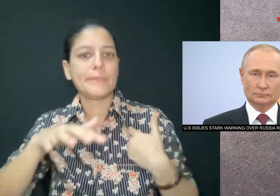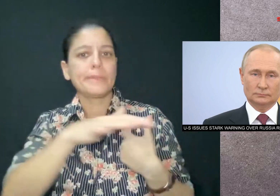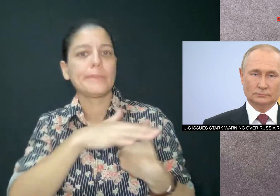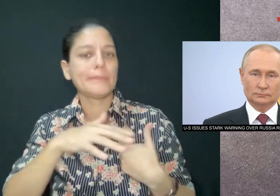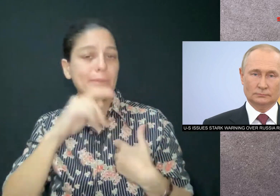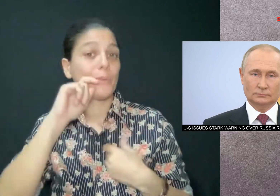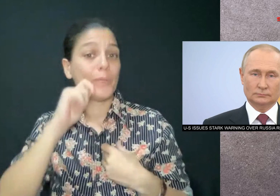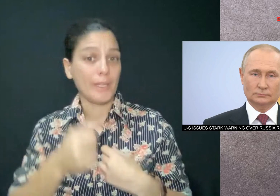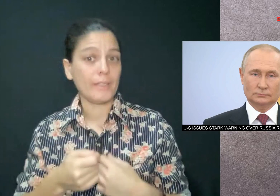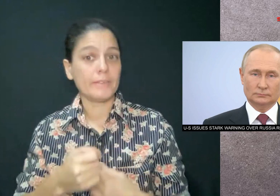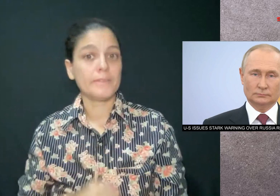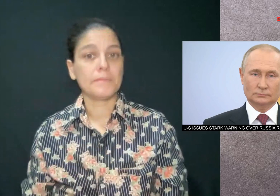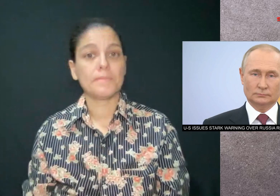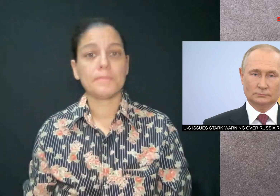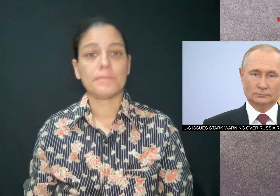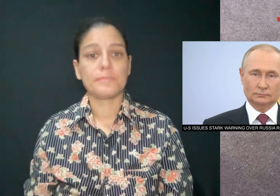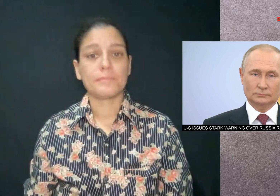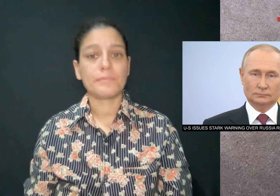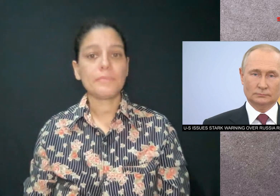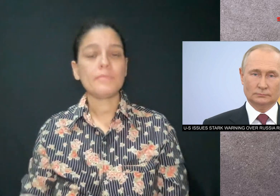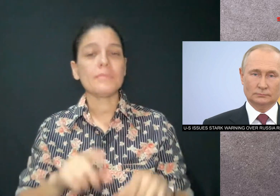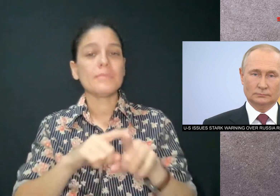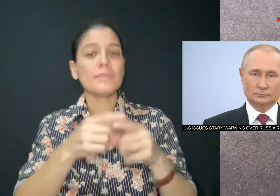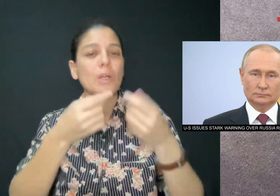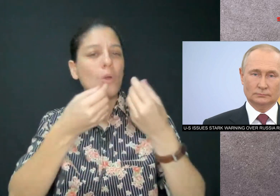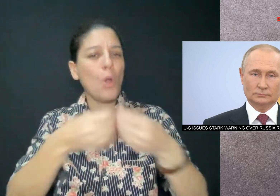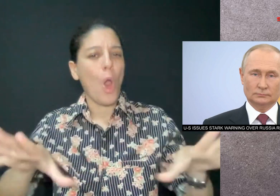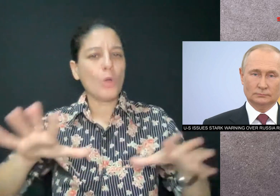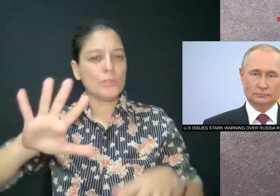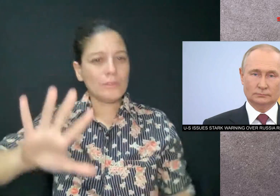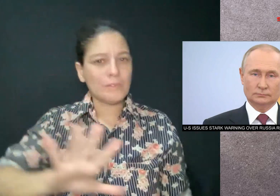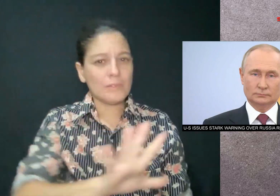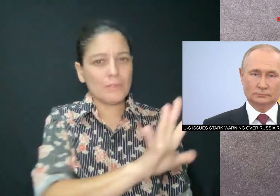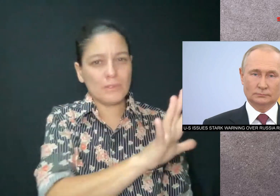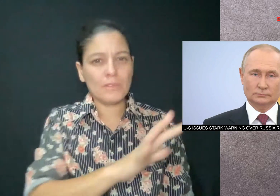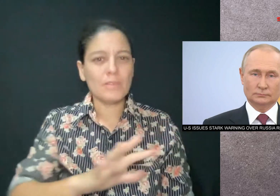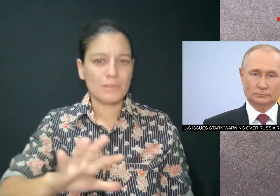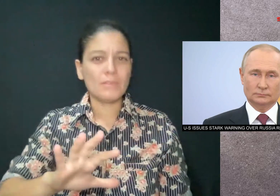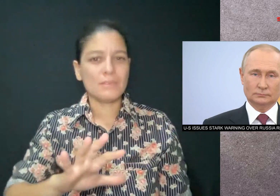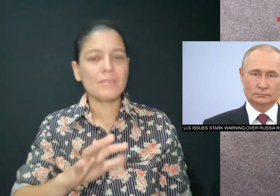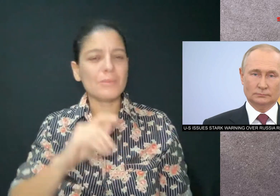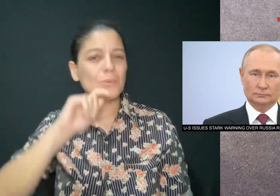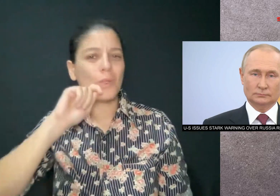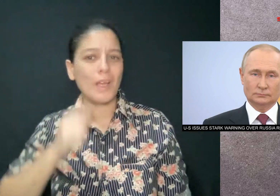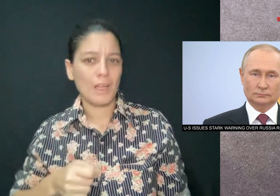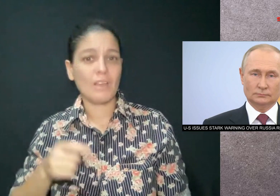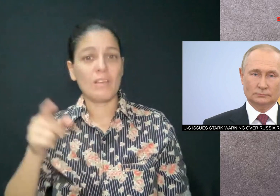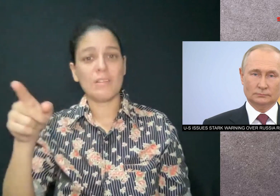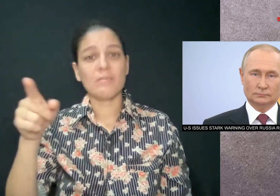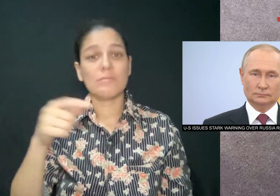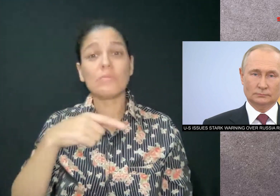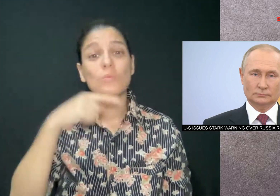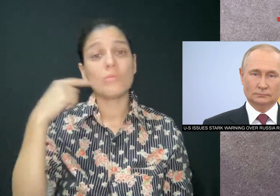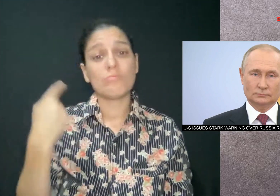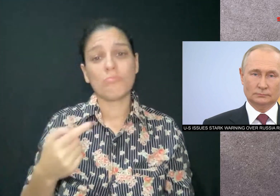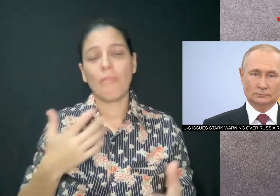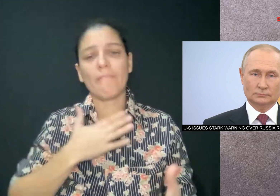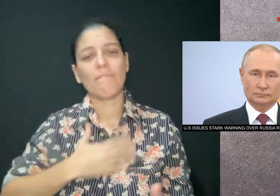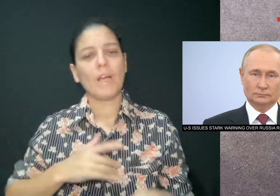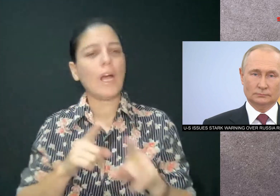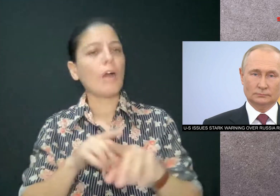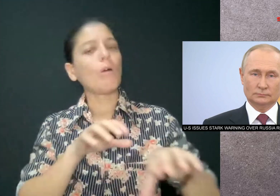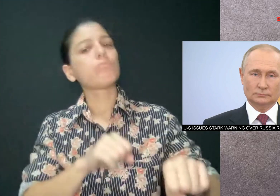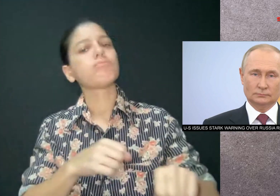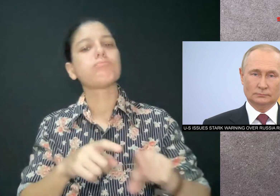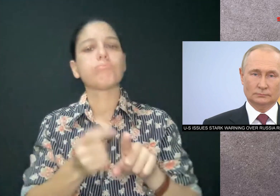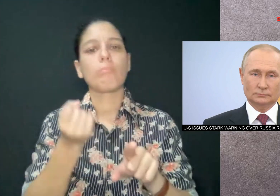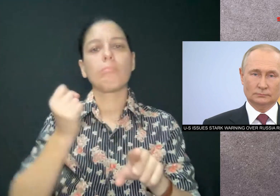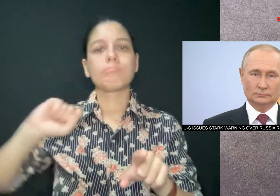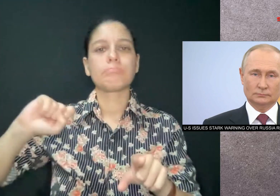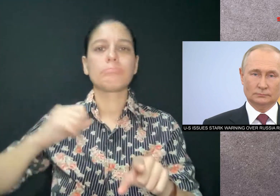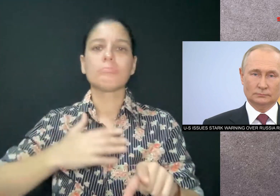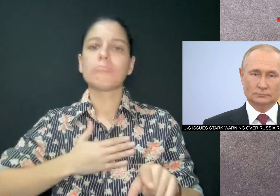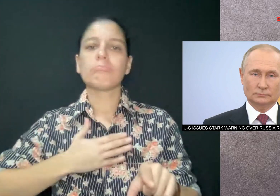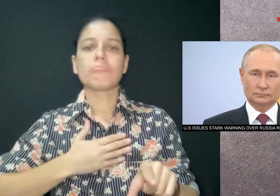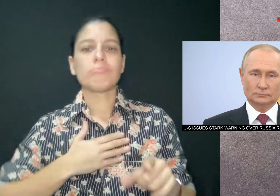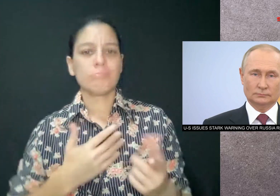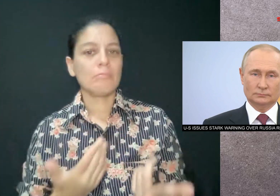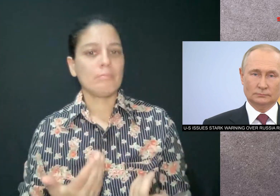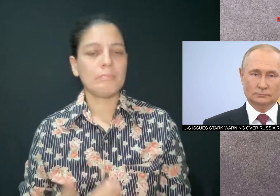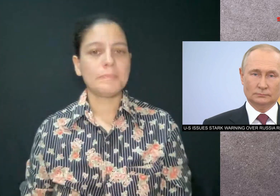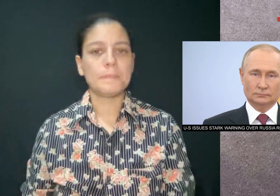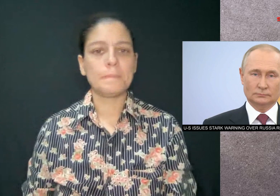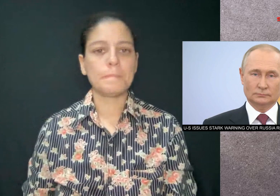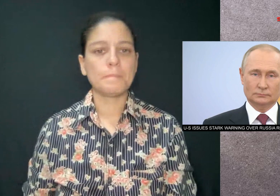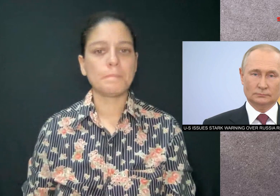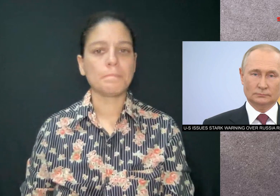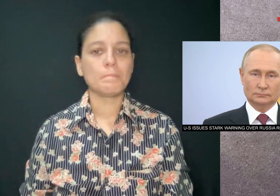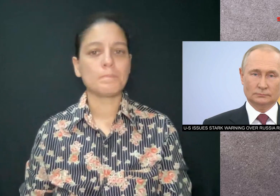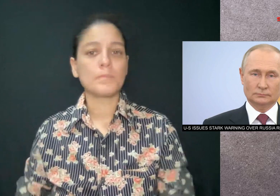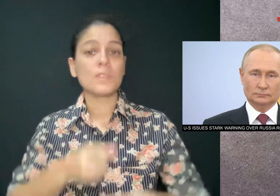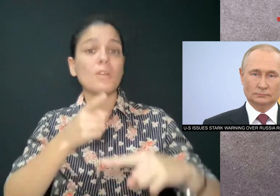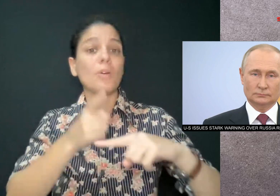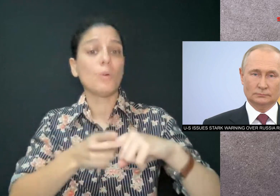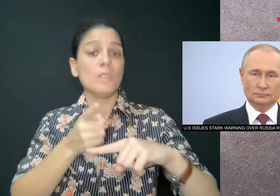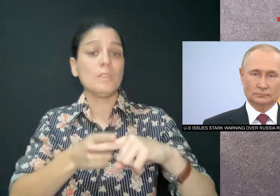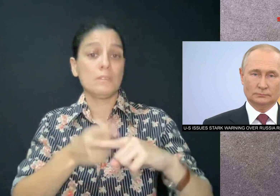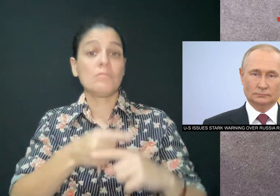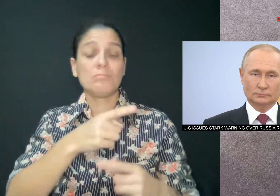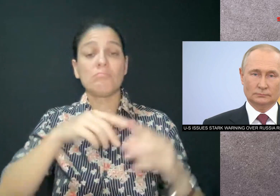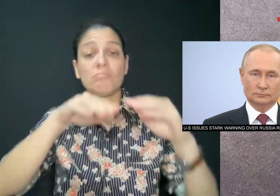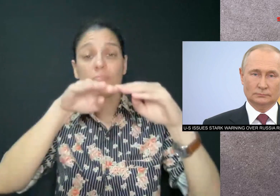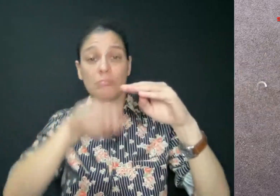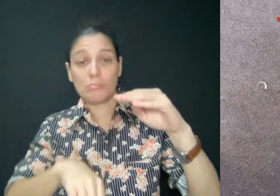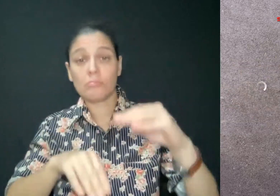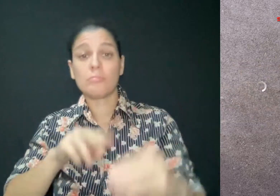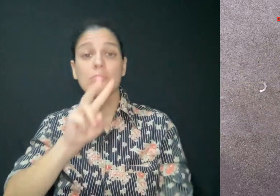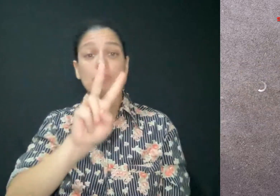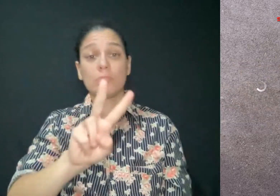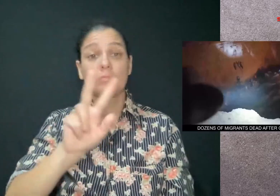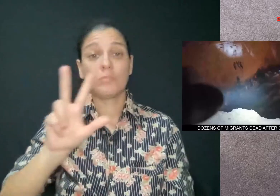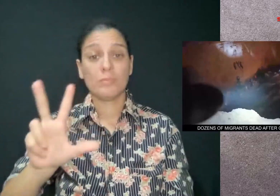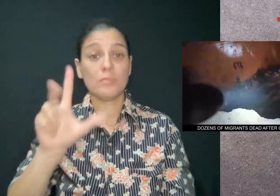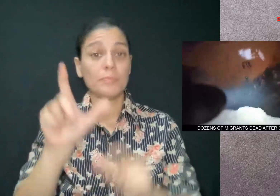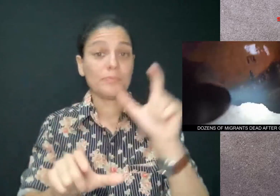and a loss of Ukrainian territory Russia wanted to illegally annex